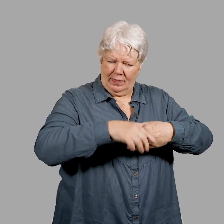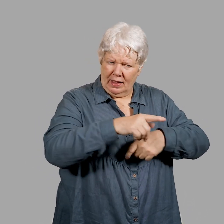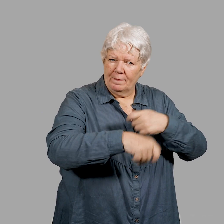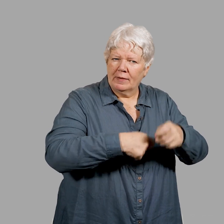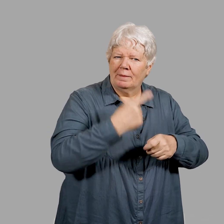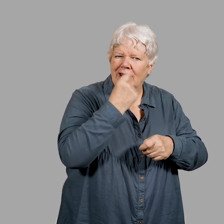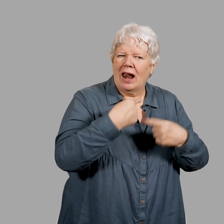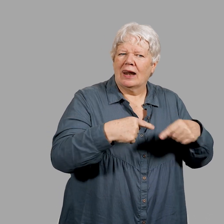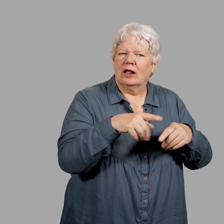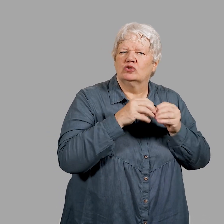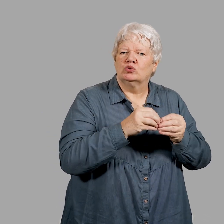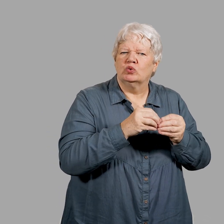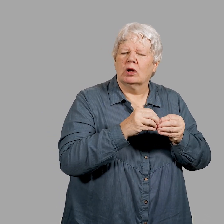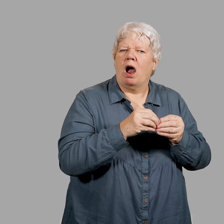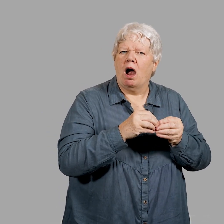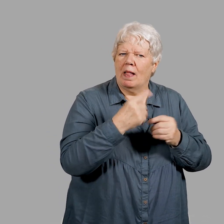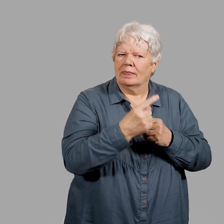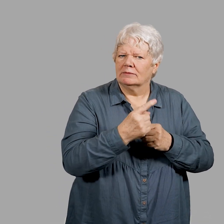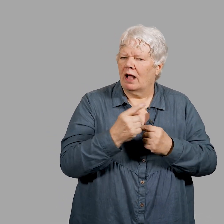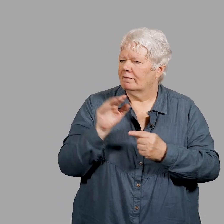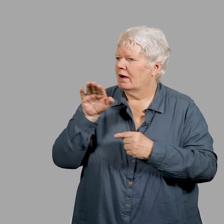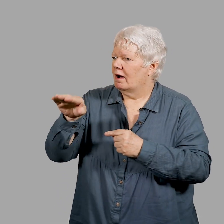might allow students to proactively contact